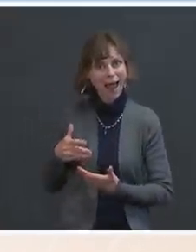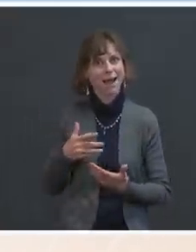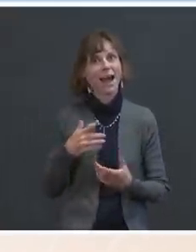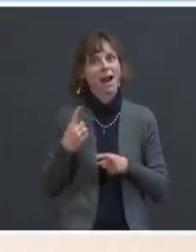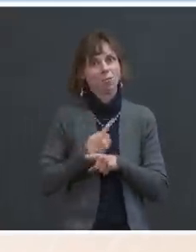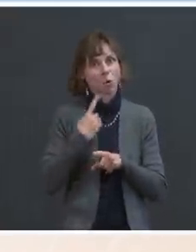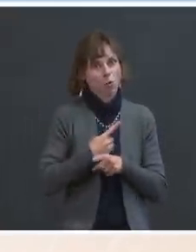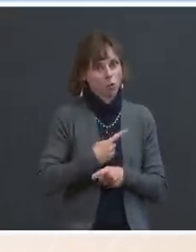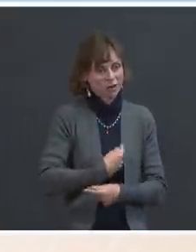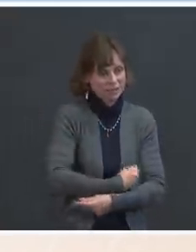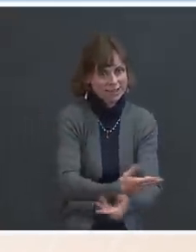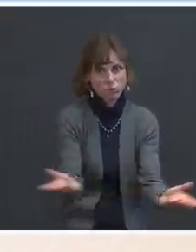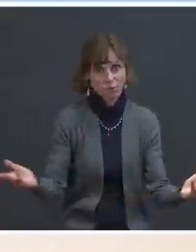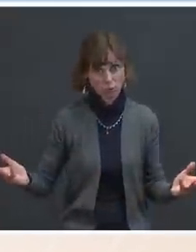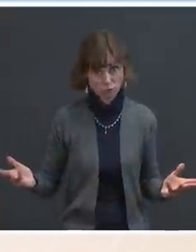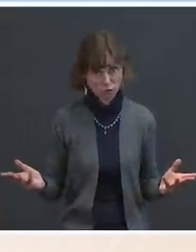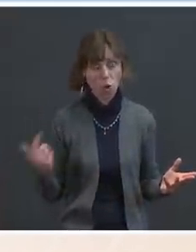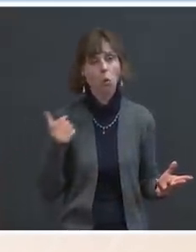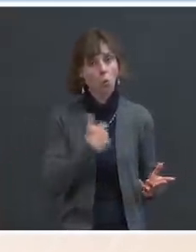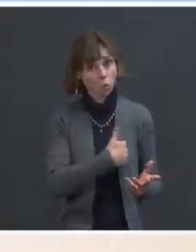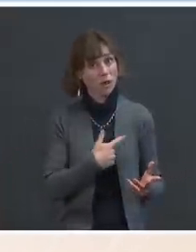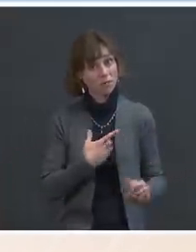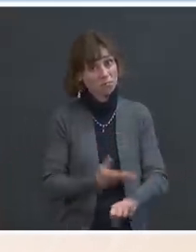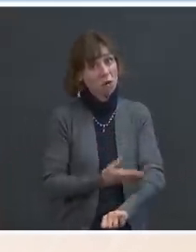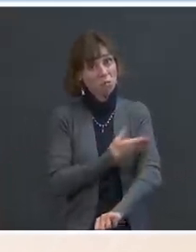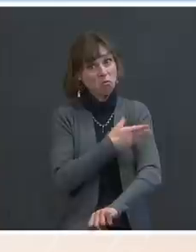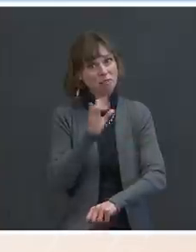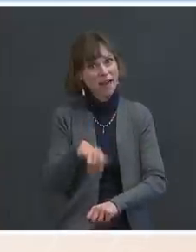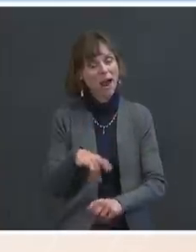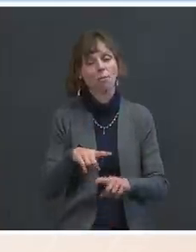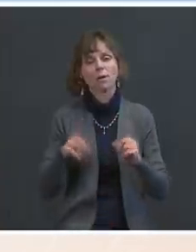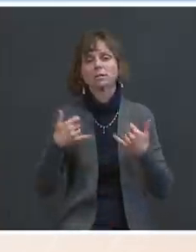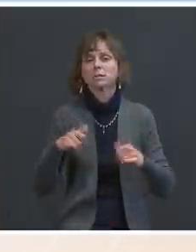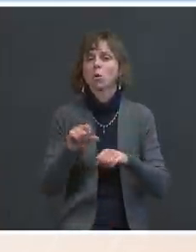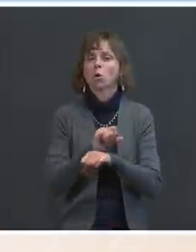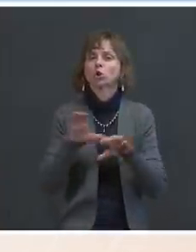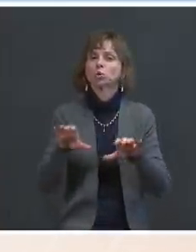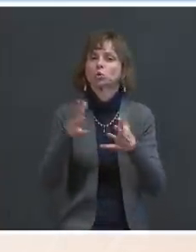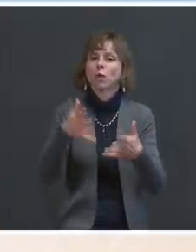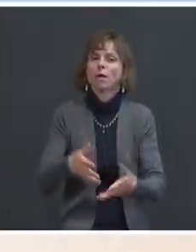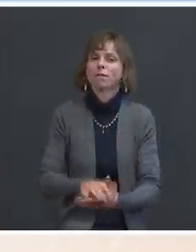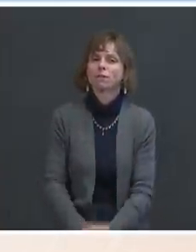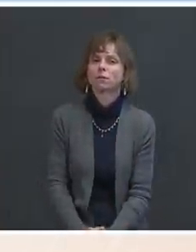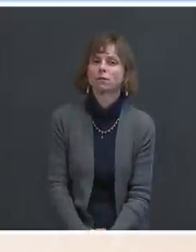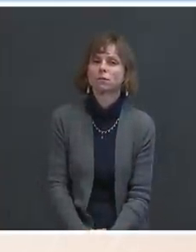More work to be done. But I can't make any predictions beyond that. Go ahead.